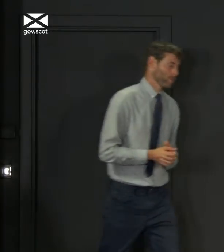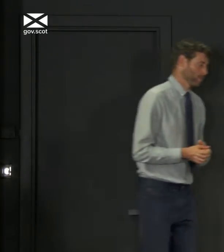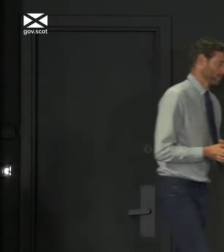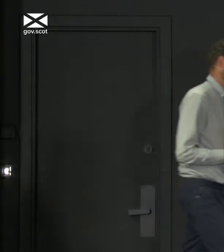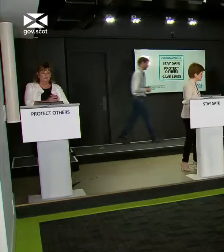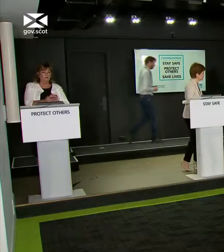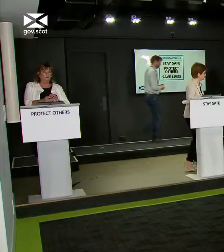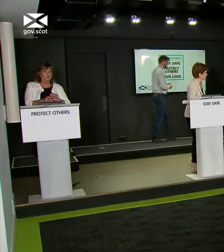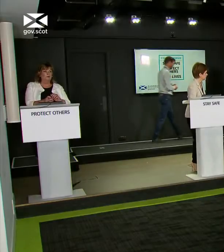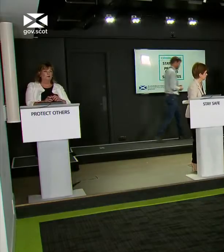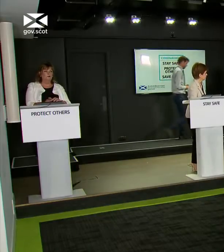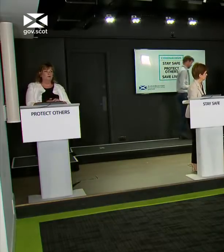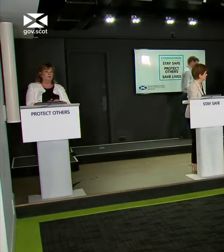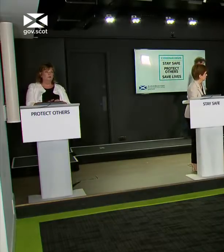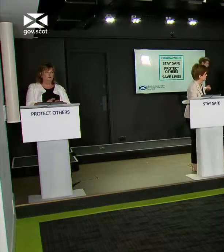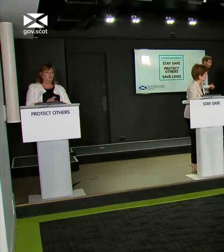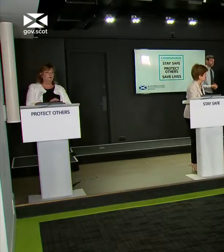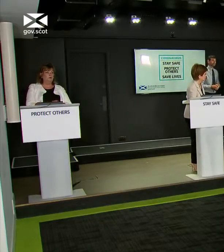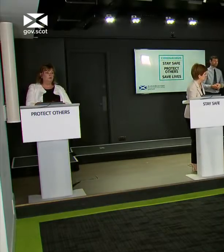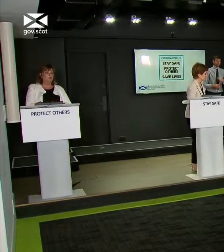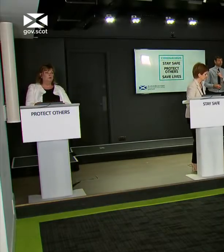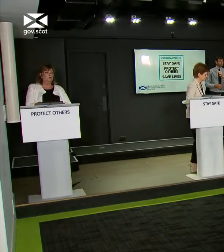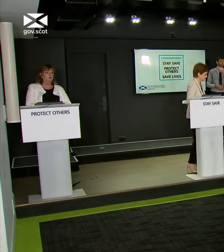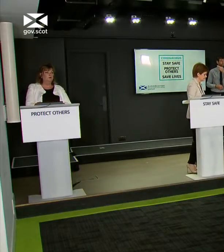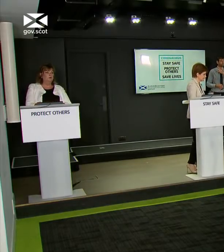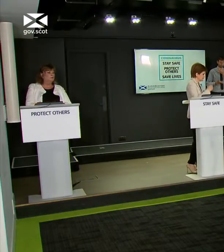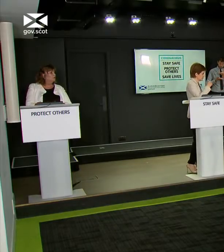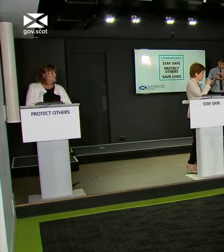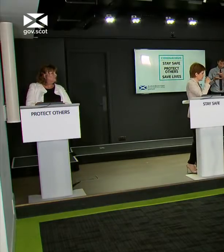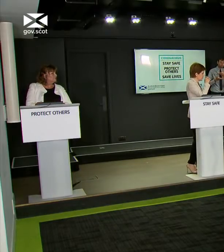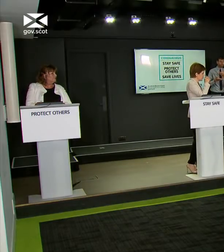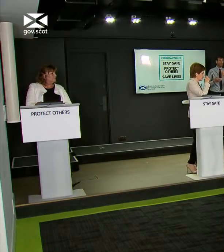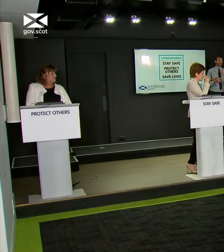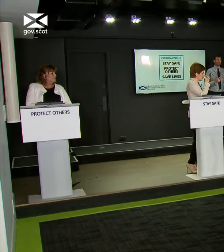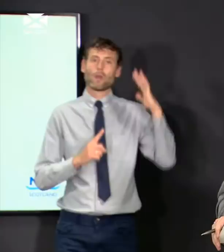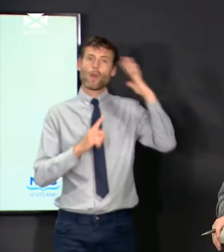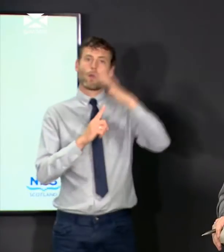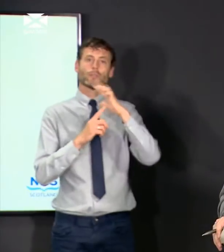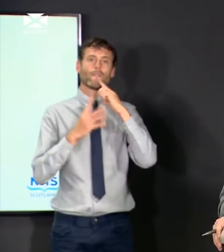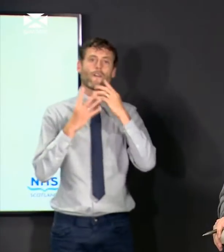Yes, I was consulted, the principal advisor to the Education Recovery Group is one of